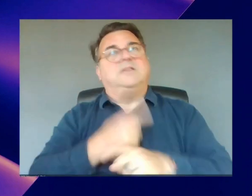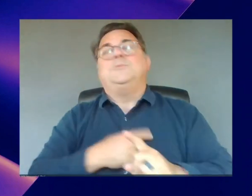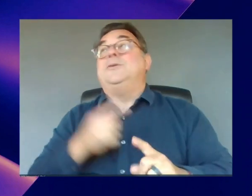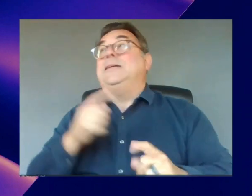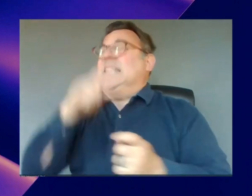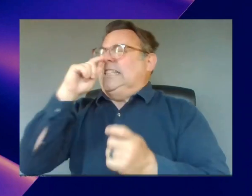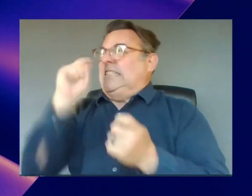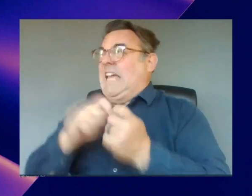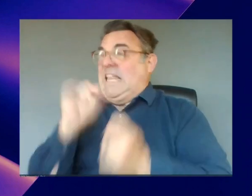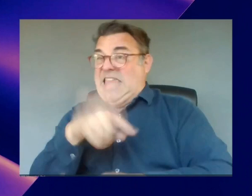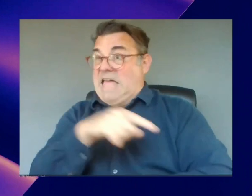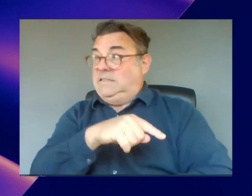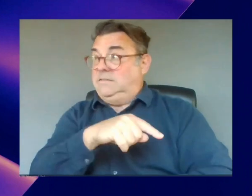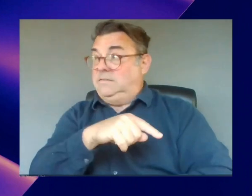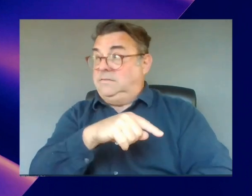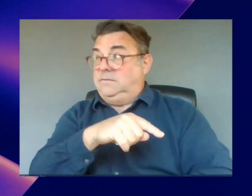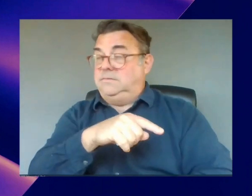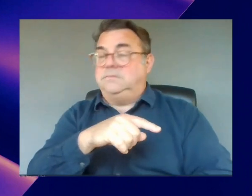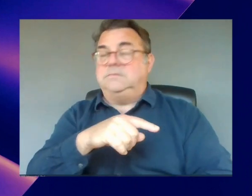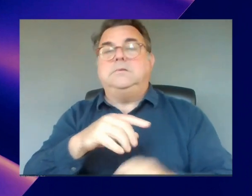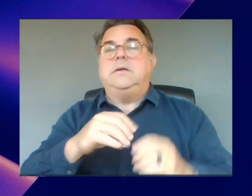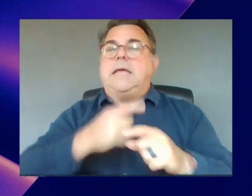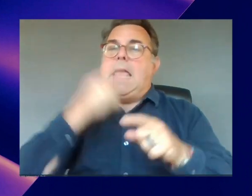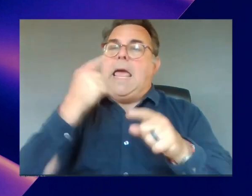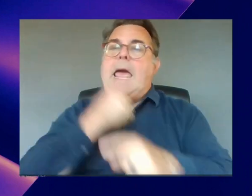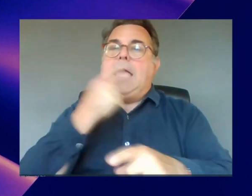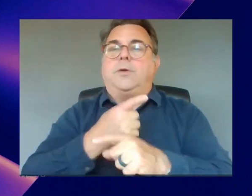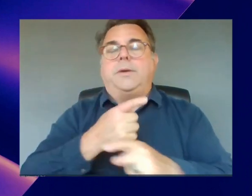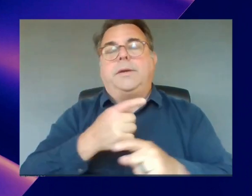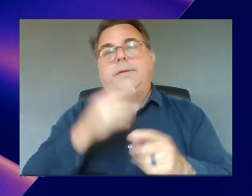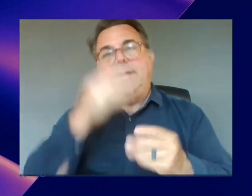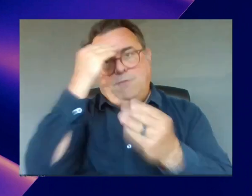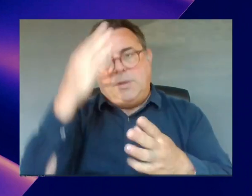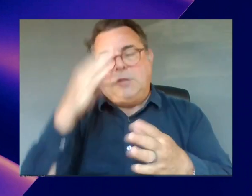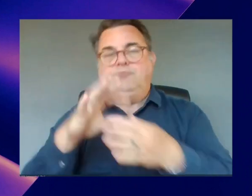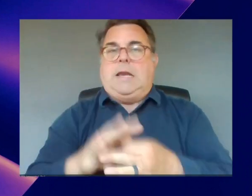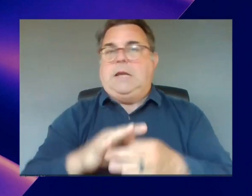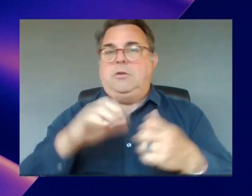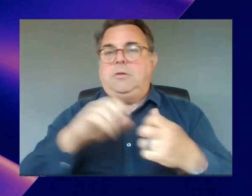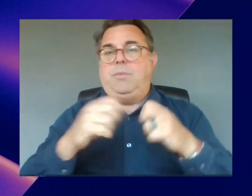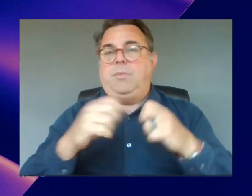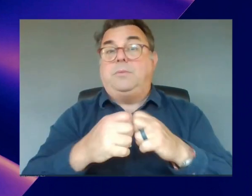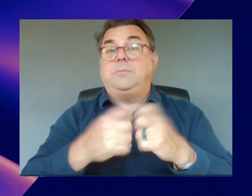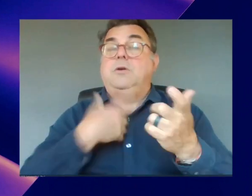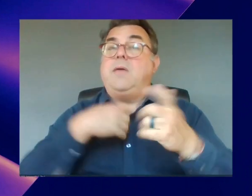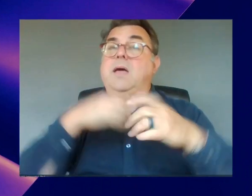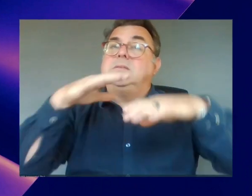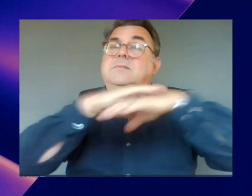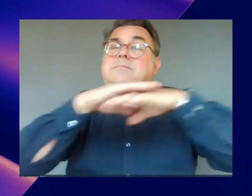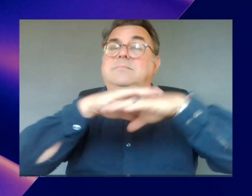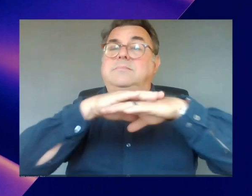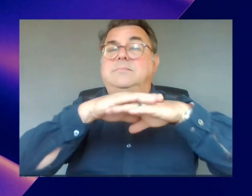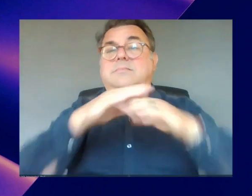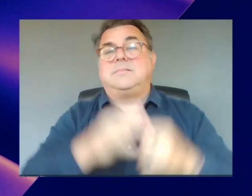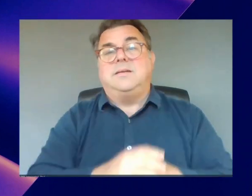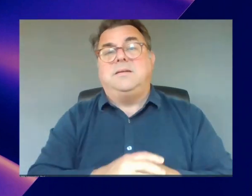and giving more accurate insights, so to speak. So that's kind of the overview of the feature. That totally makes sense to me.